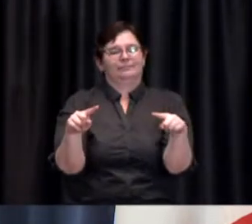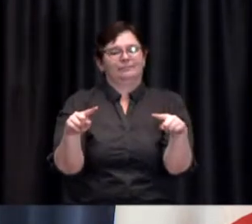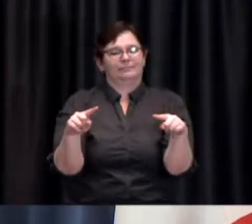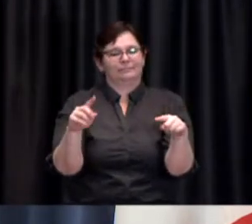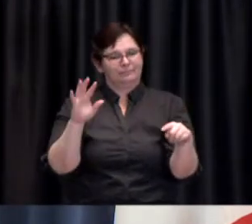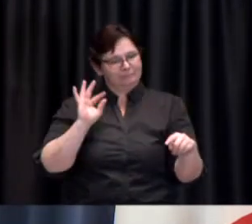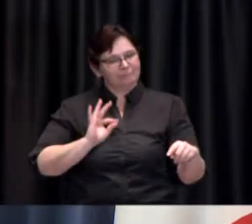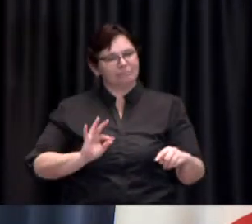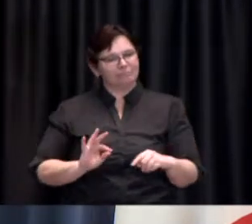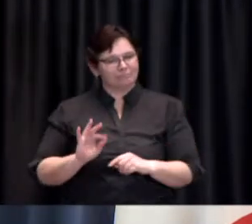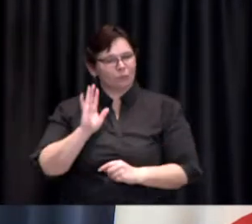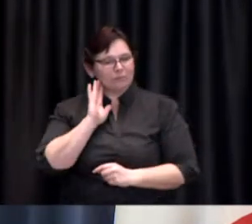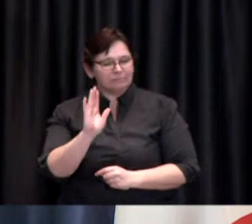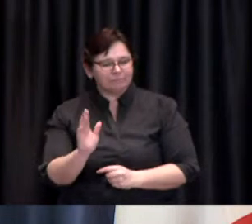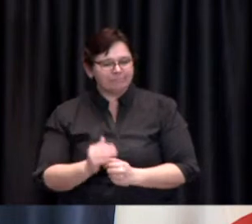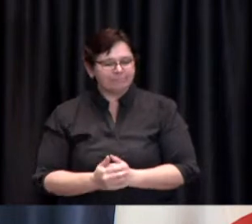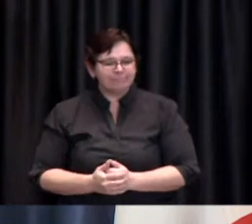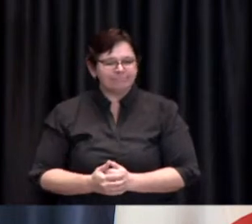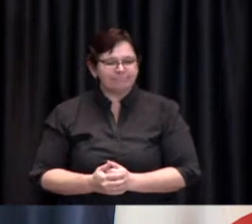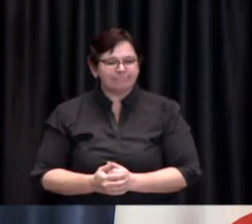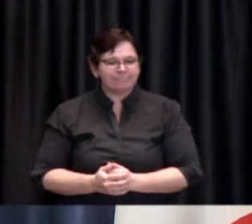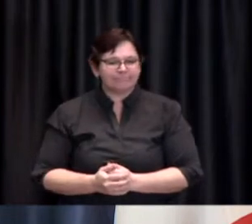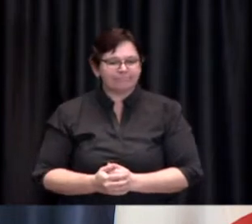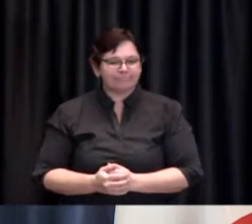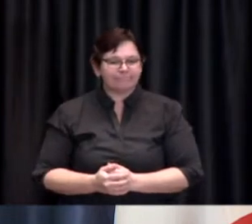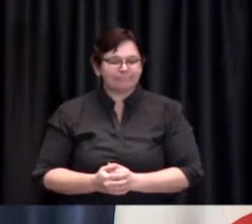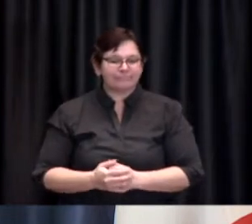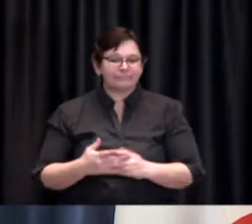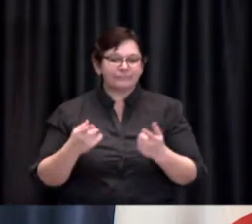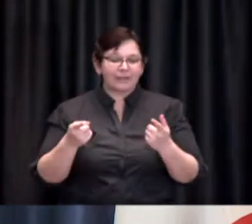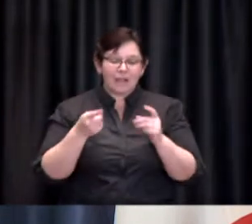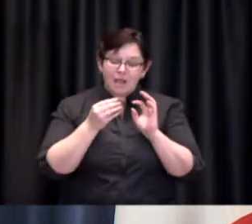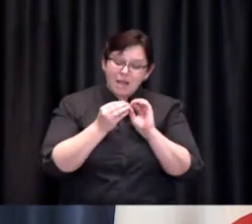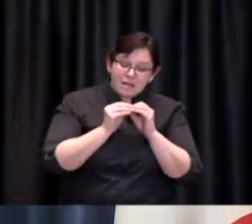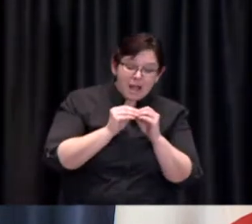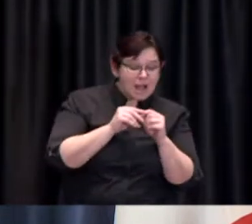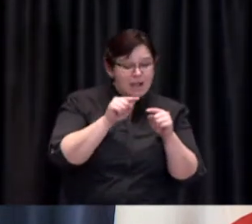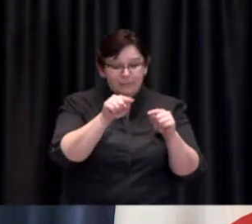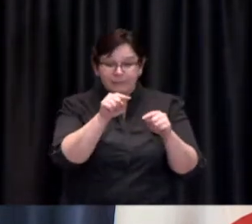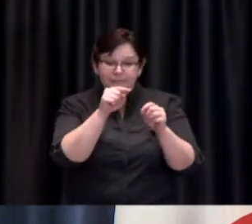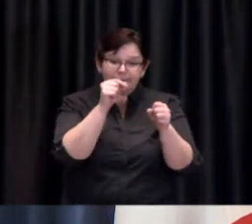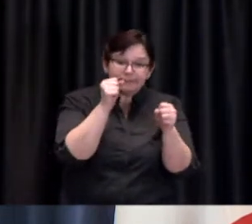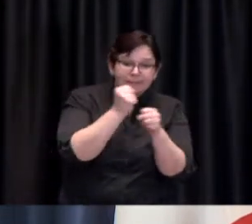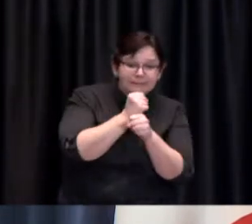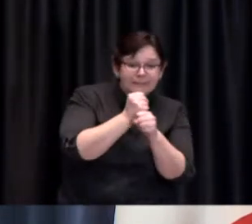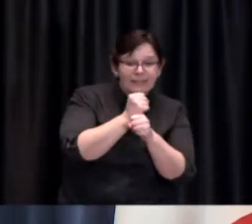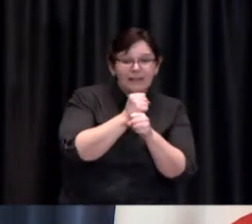Looking at our our numbers uh you know with respect to that reproductive number I will tell